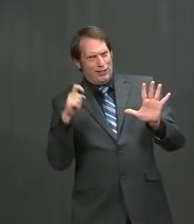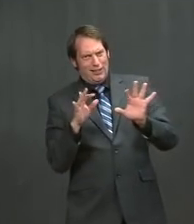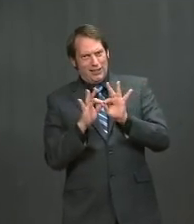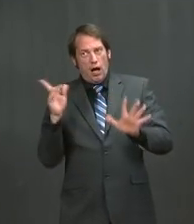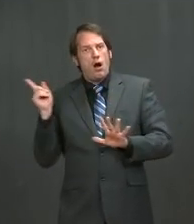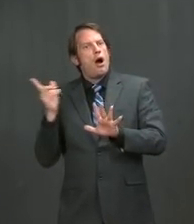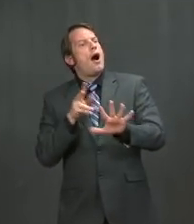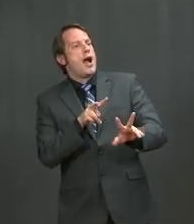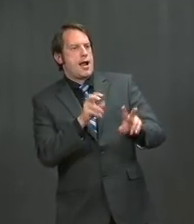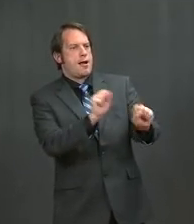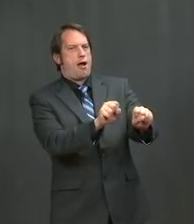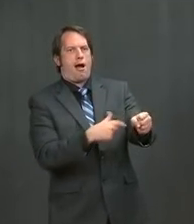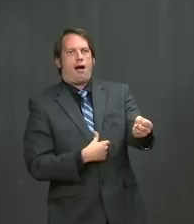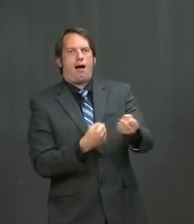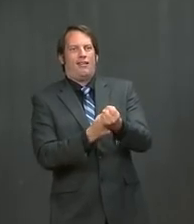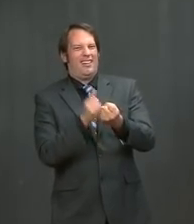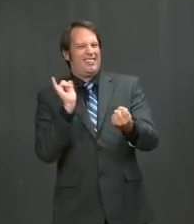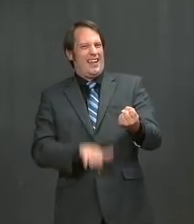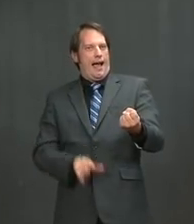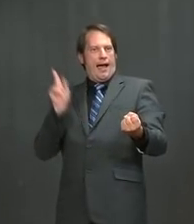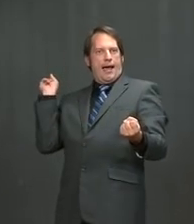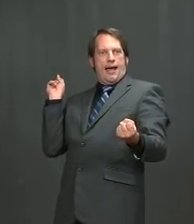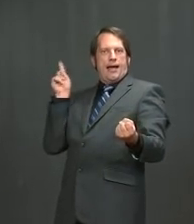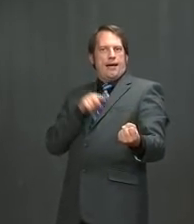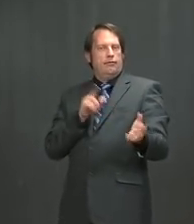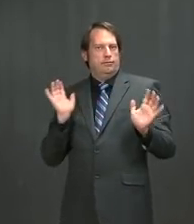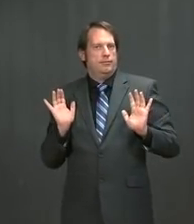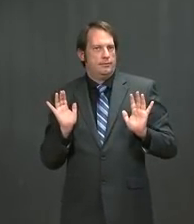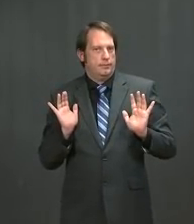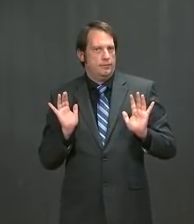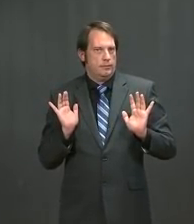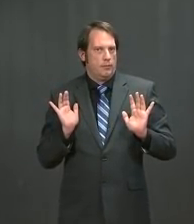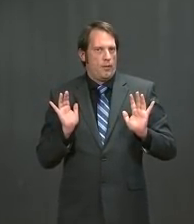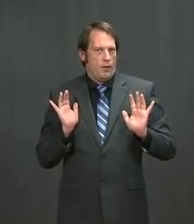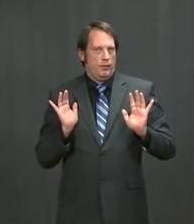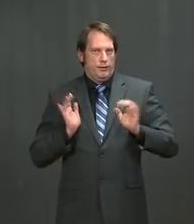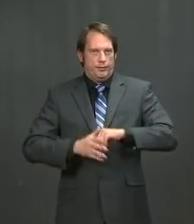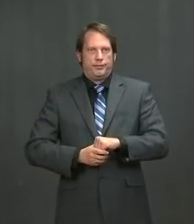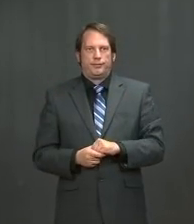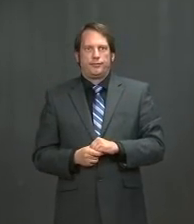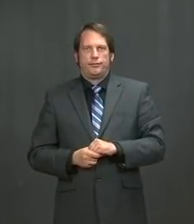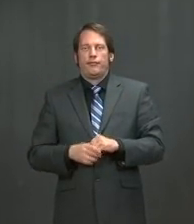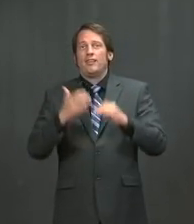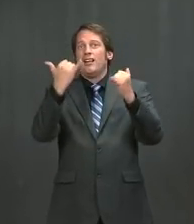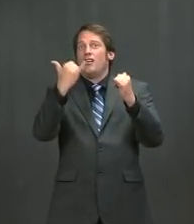The Press: Okay. And then just -- Ms. Psaki: This law. The Press: -- one more on vaccines. So there's a report over the weekend